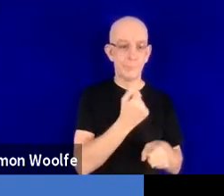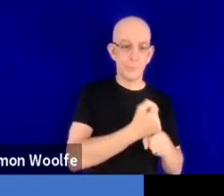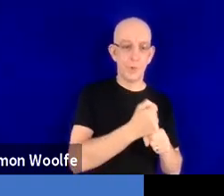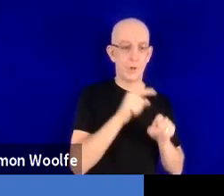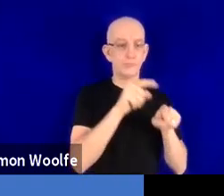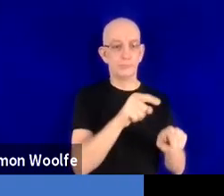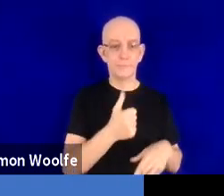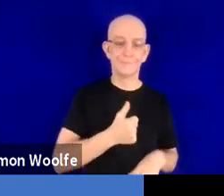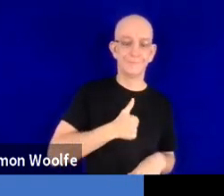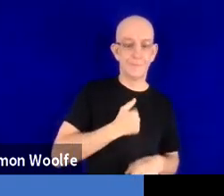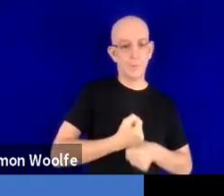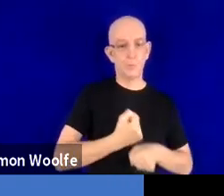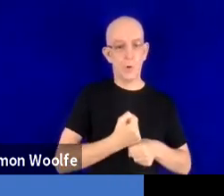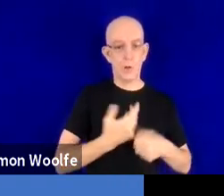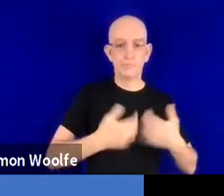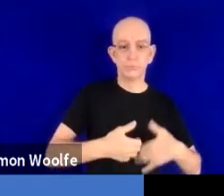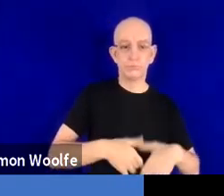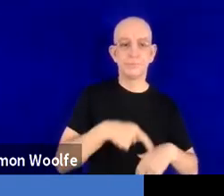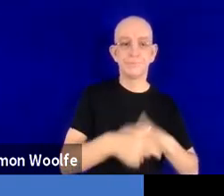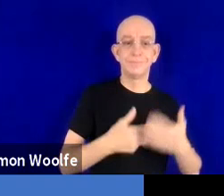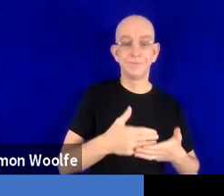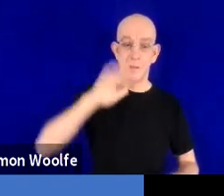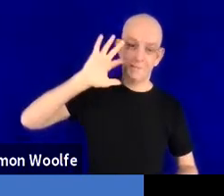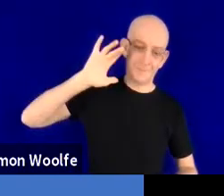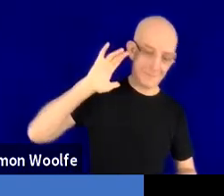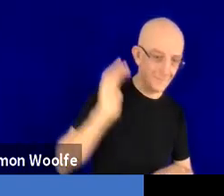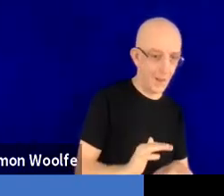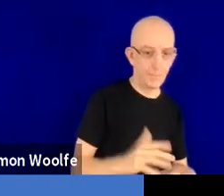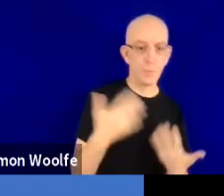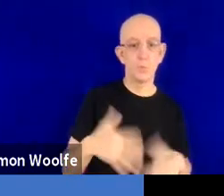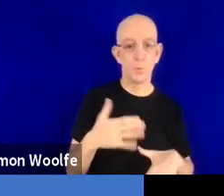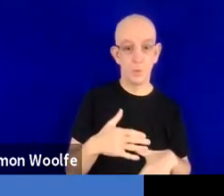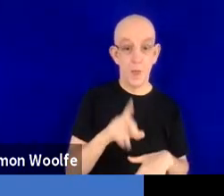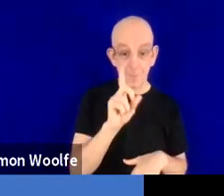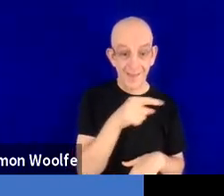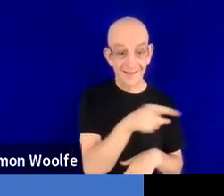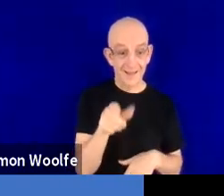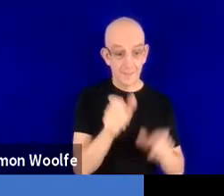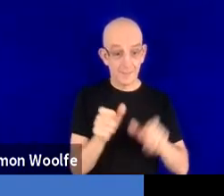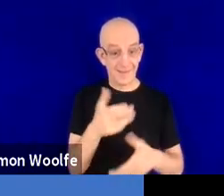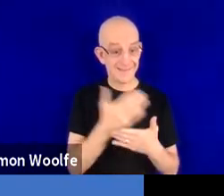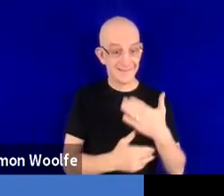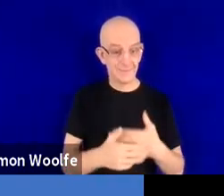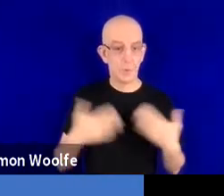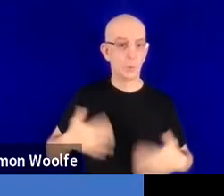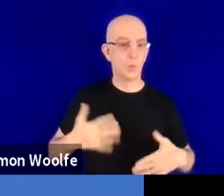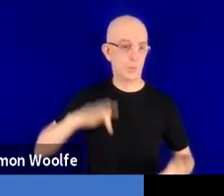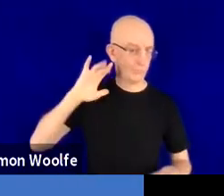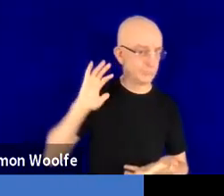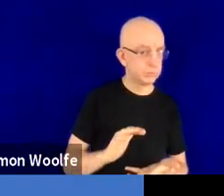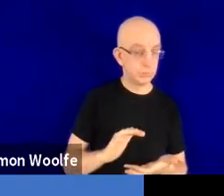And also we see evidence that there were increasing costs of persons with disabilities be they more kind of general increases, such as food, but also medicine